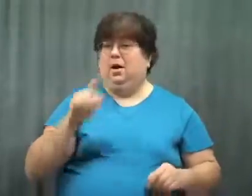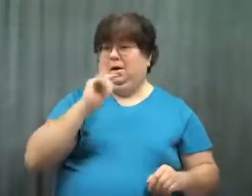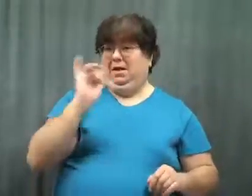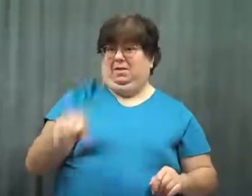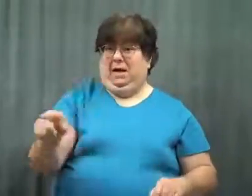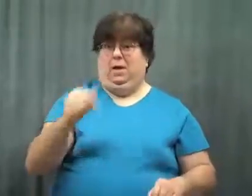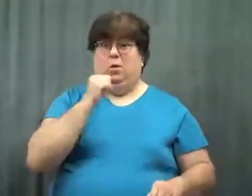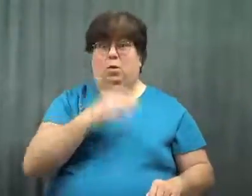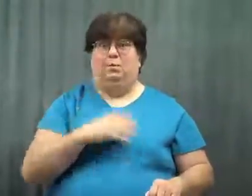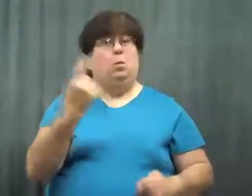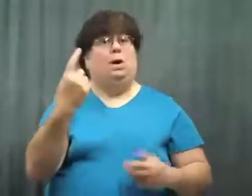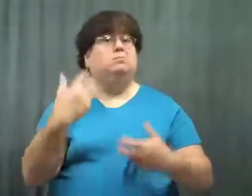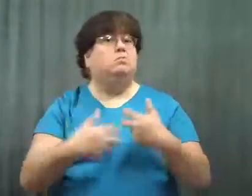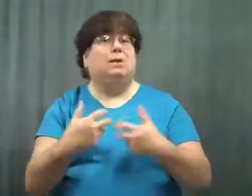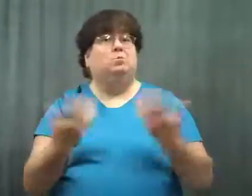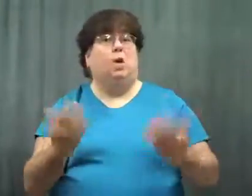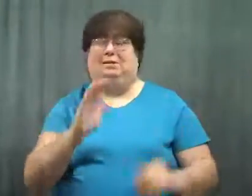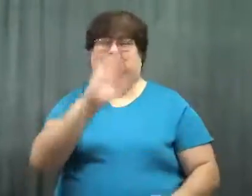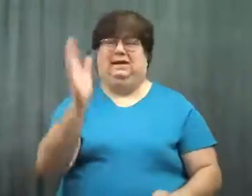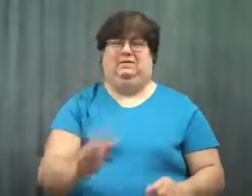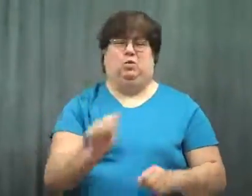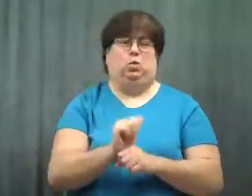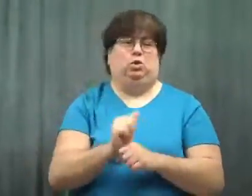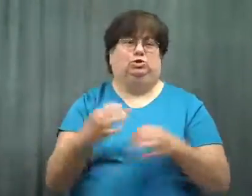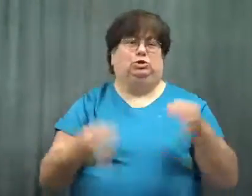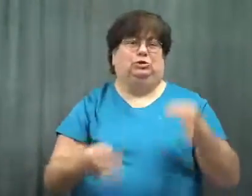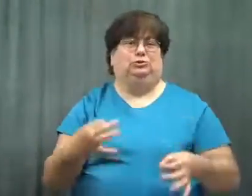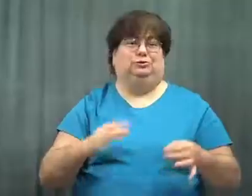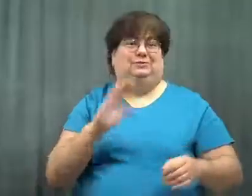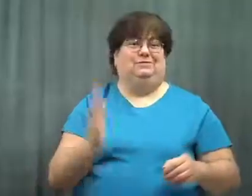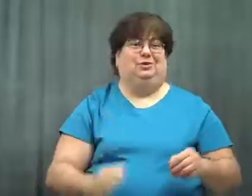The only drawback to Kagan is that she has never worked as a judge.